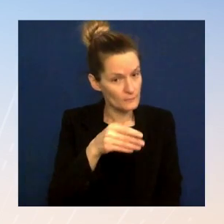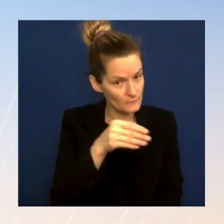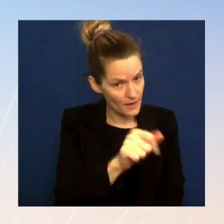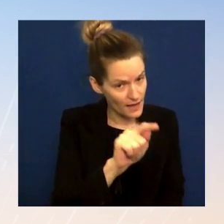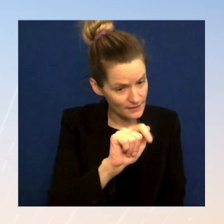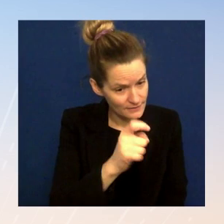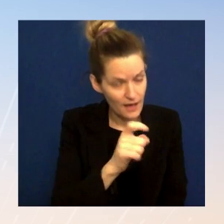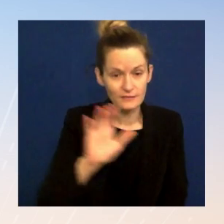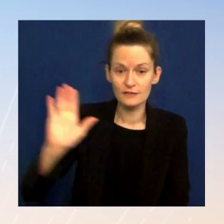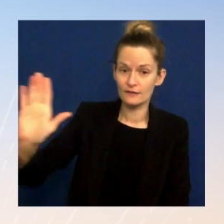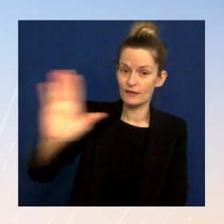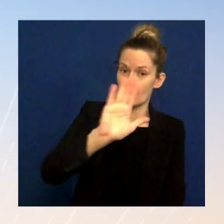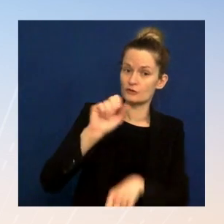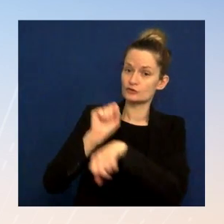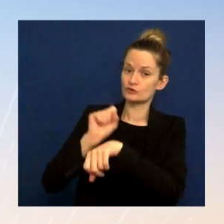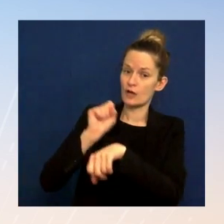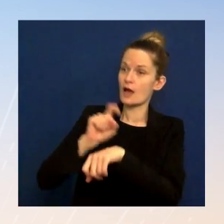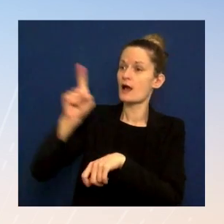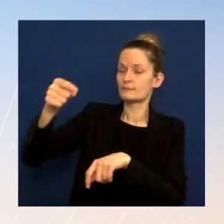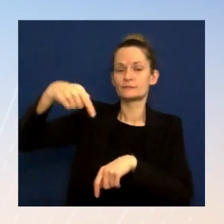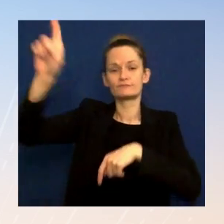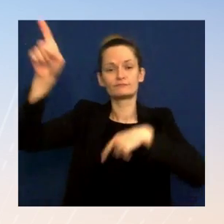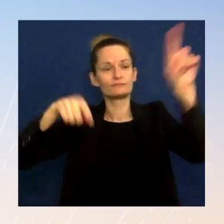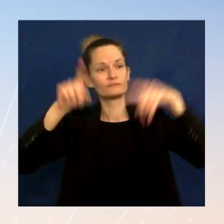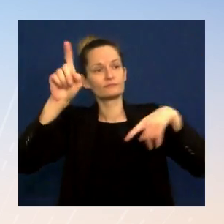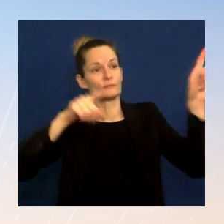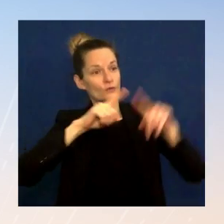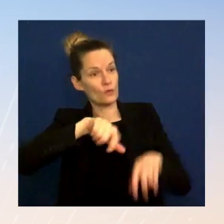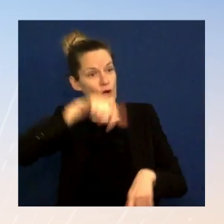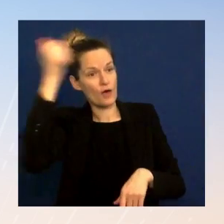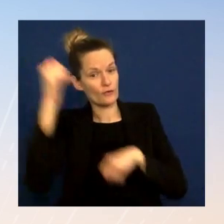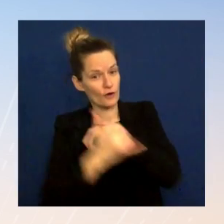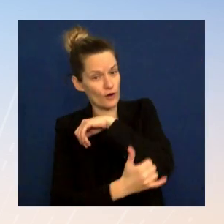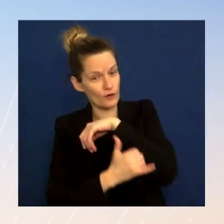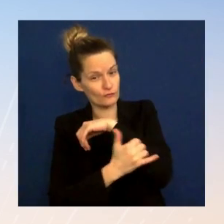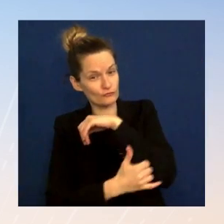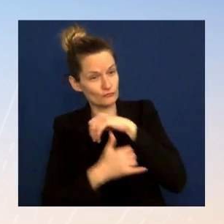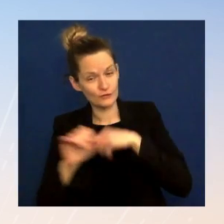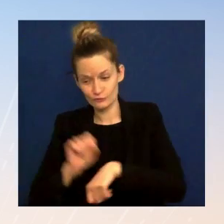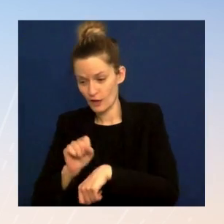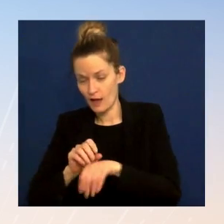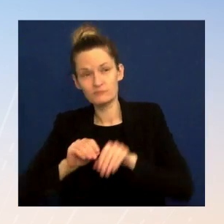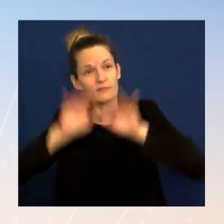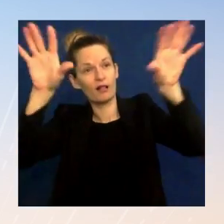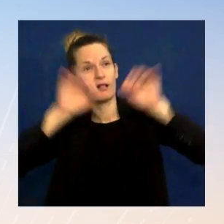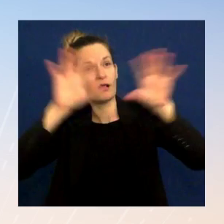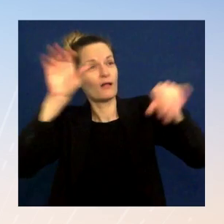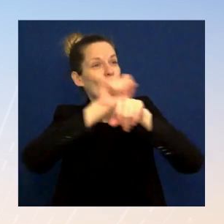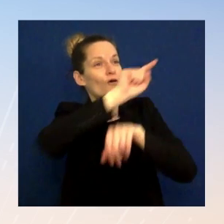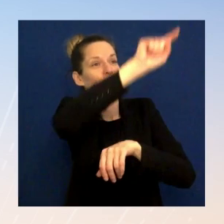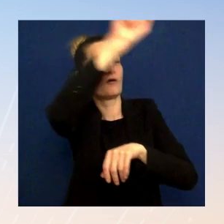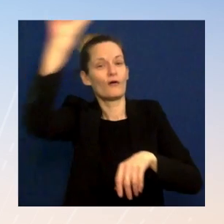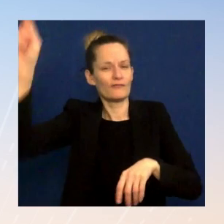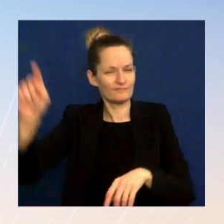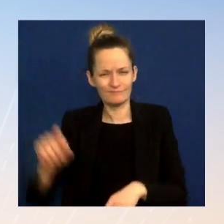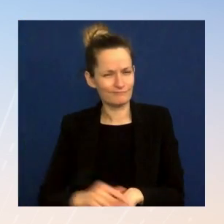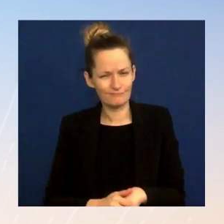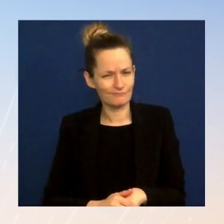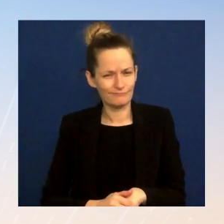something that Treasury secretaries -- Democratic and Republican Treasury secretaries -- have said could be an enormous revenue raiser, and something that was long overdue.